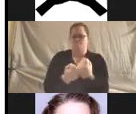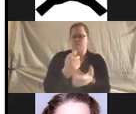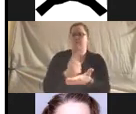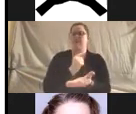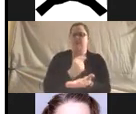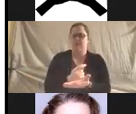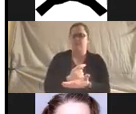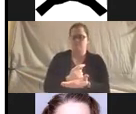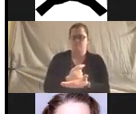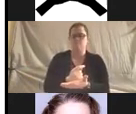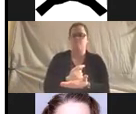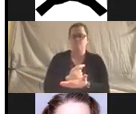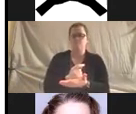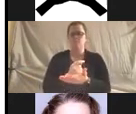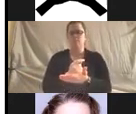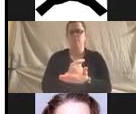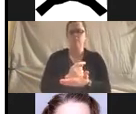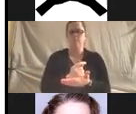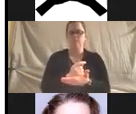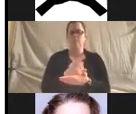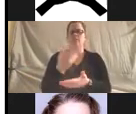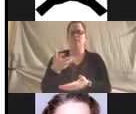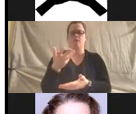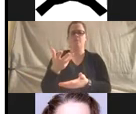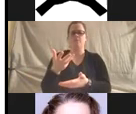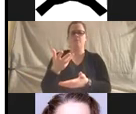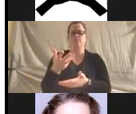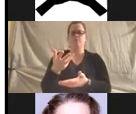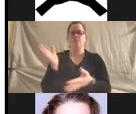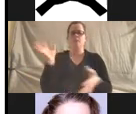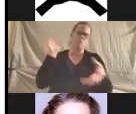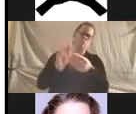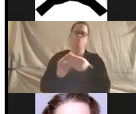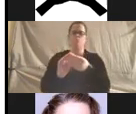And the makeup of the legislature had changed